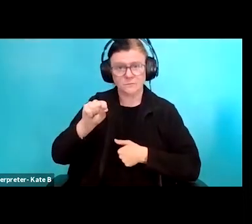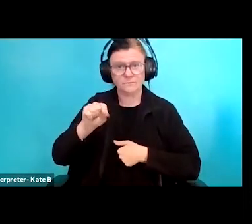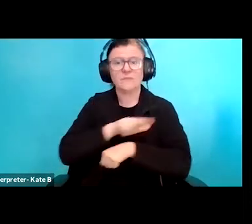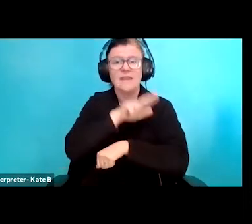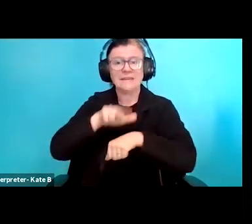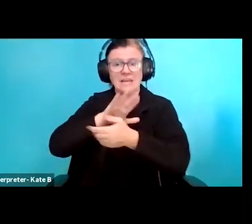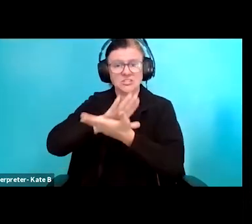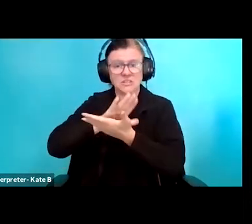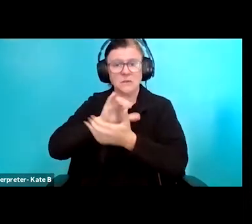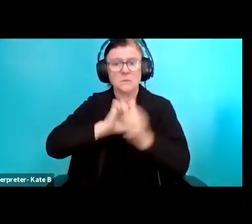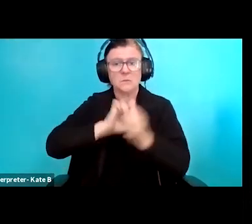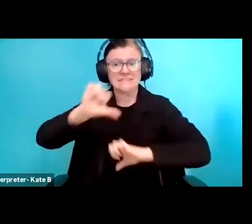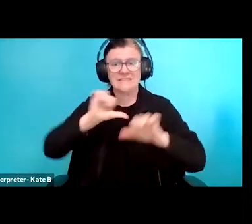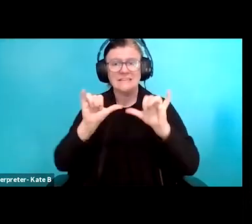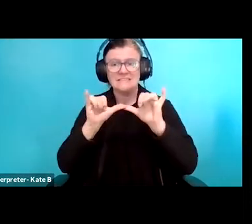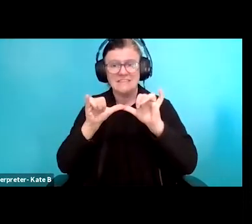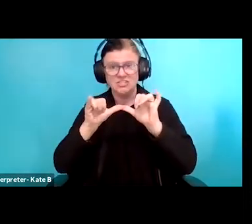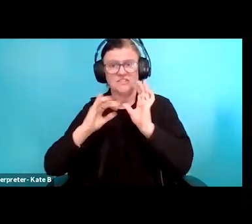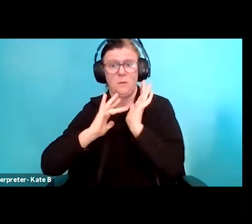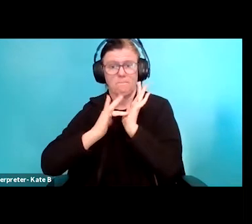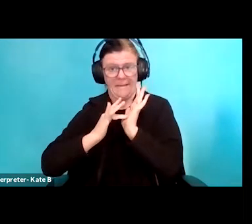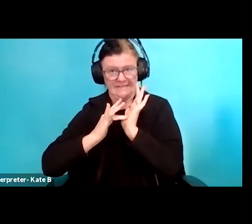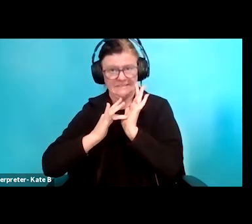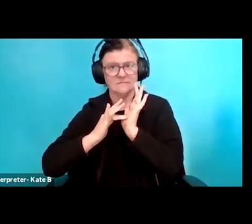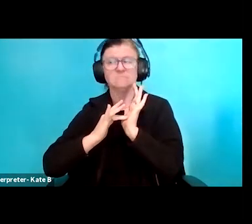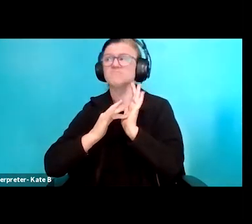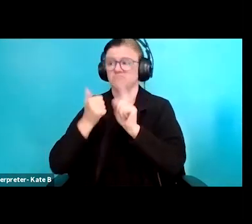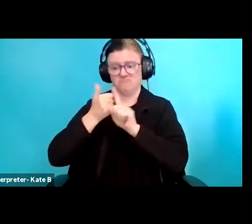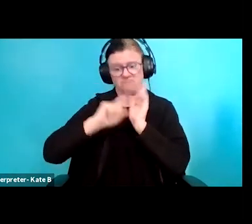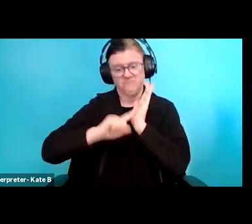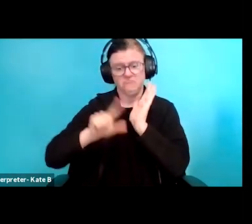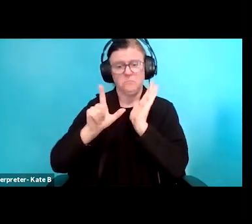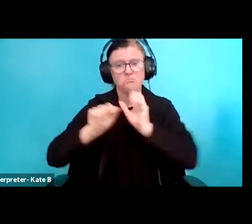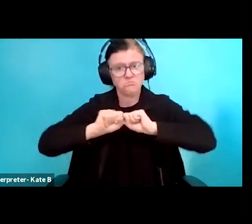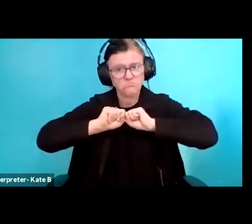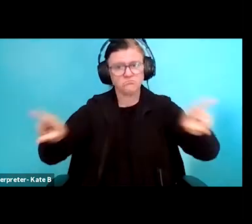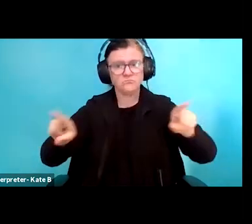of Sciences Engineering and Medicine released a report on social isolation and loneliness